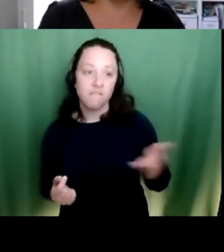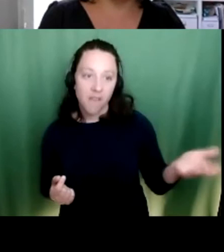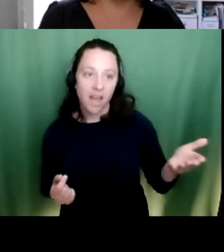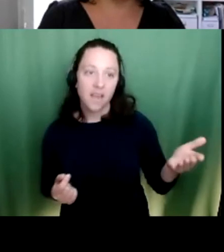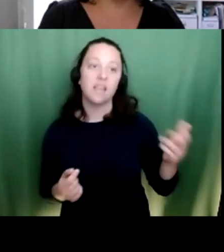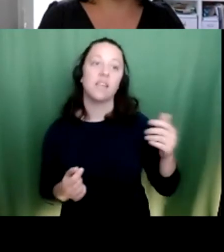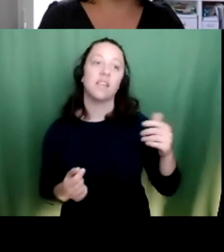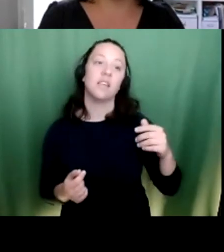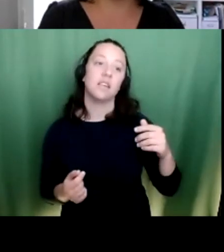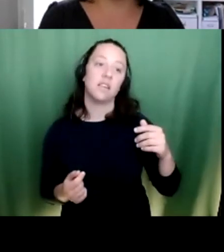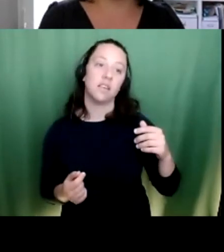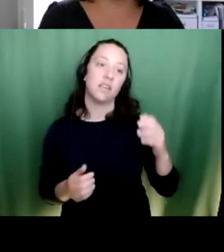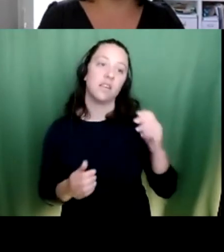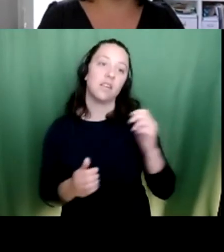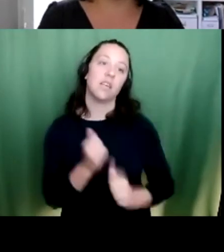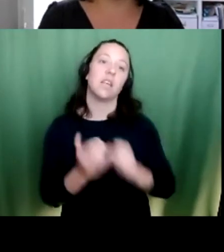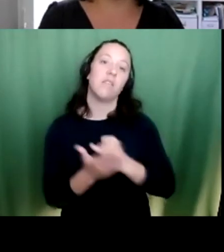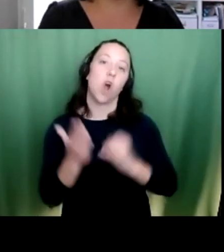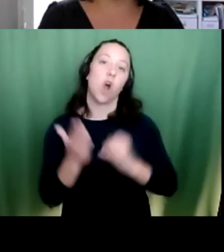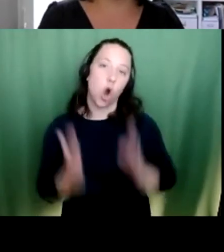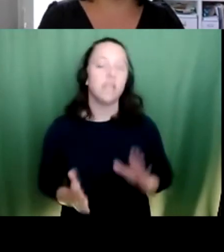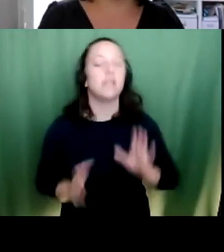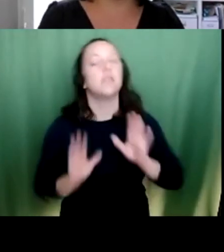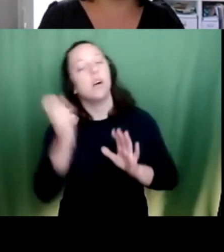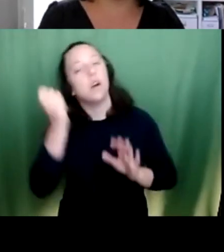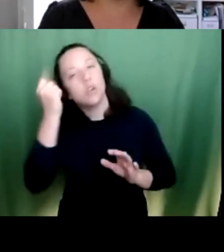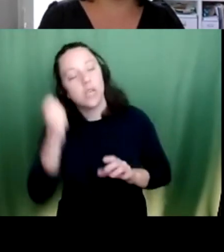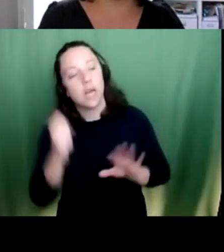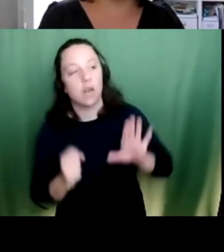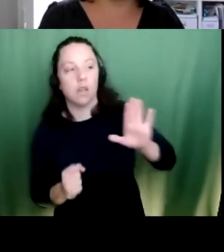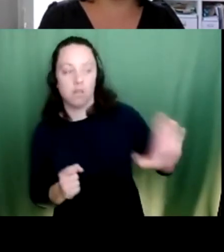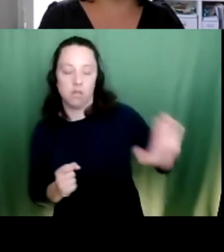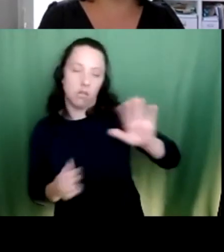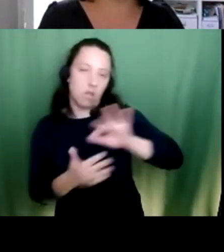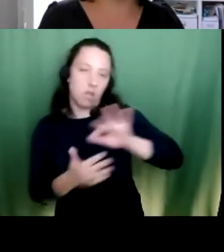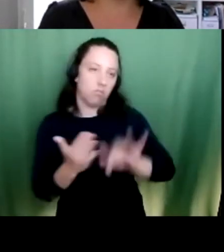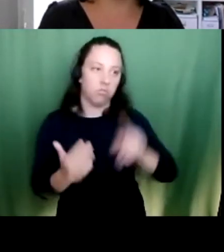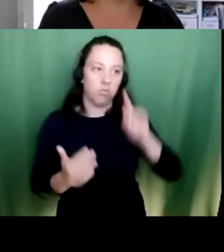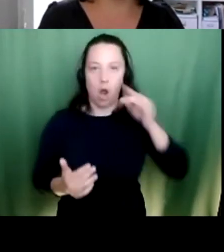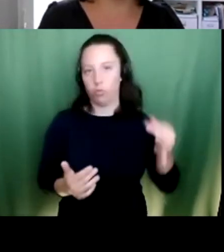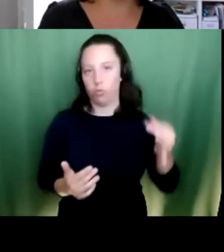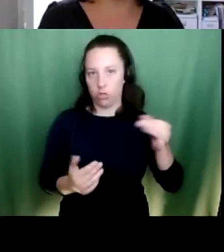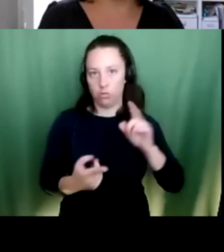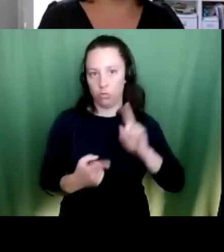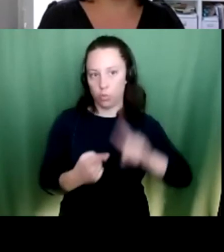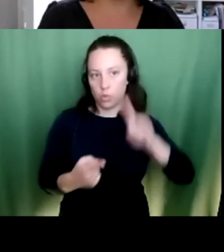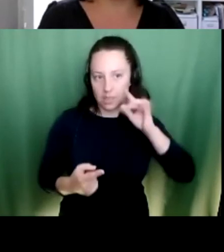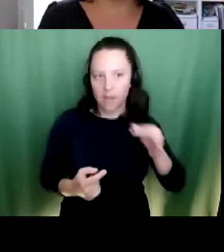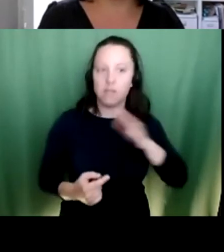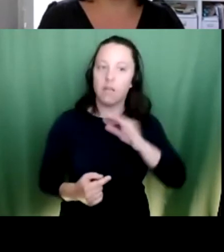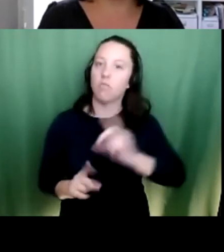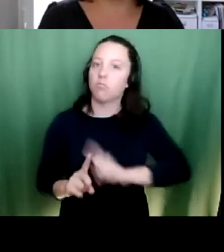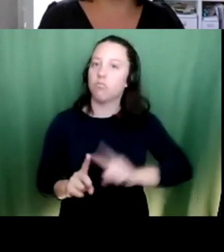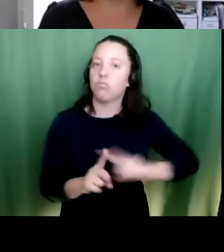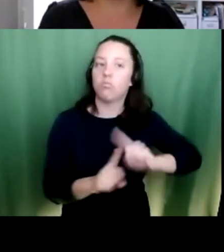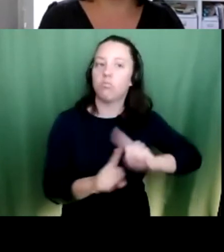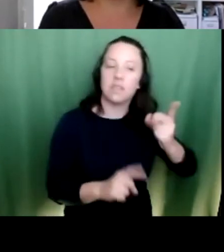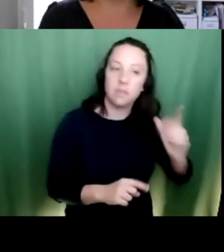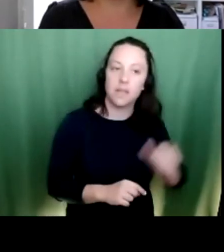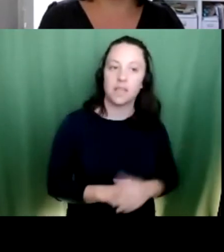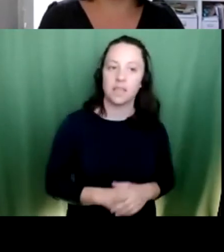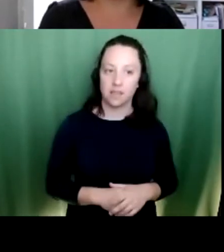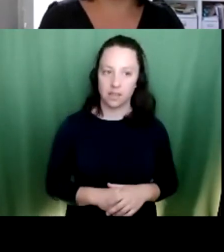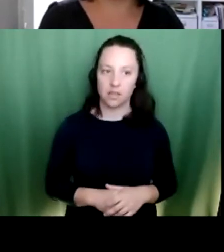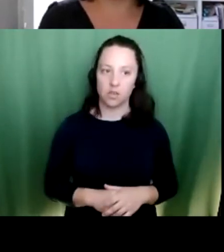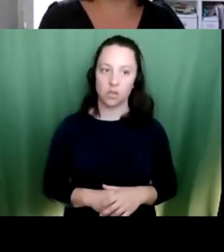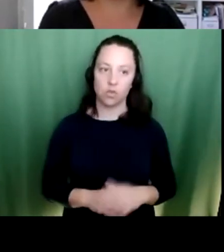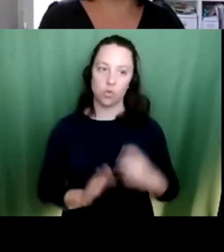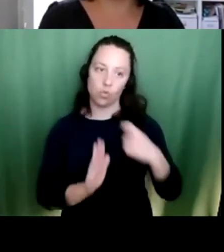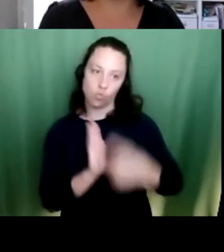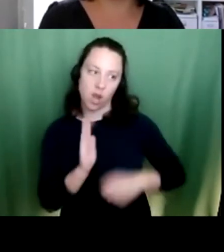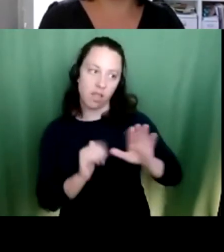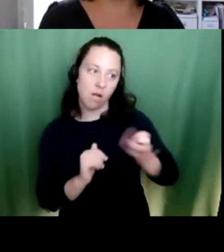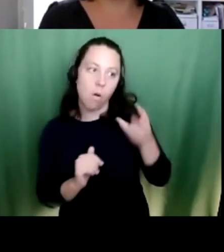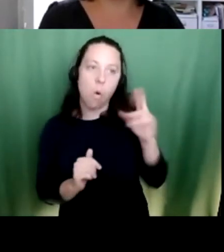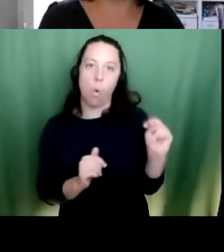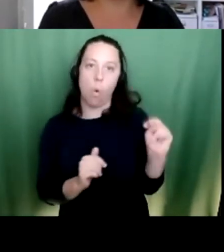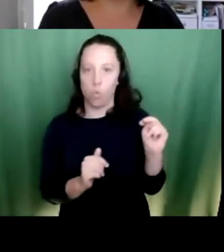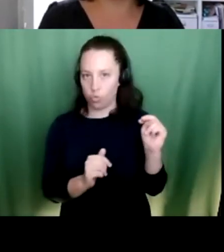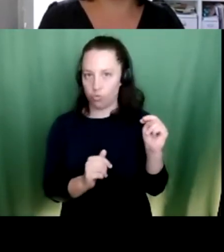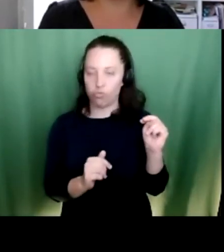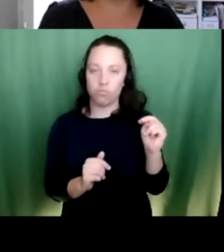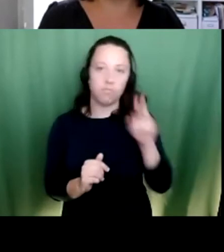as an option if they chose to create and write their own audio description of their artwork.